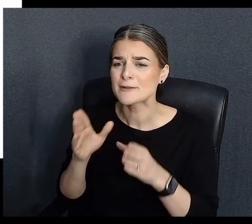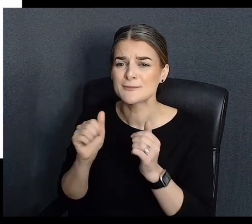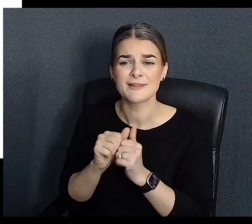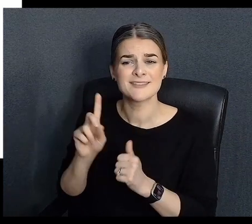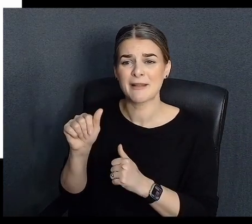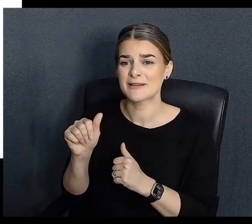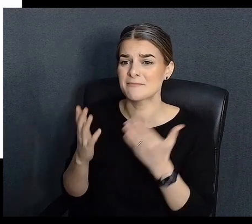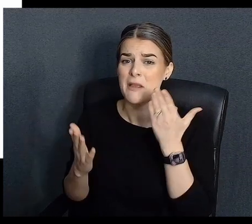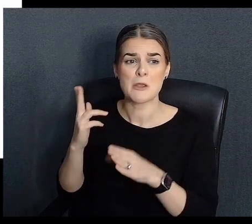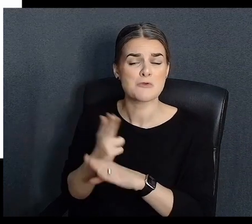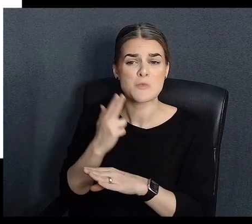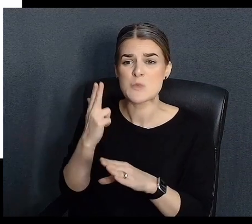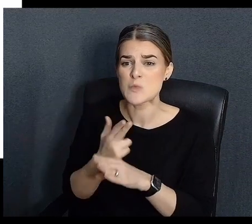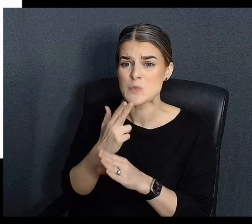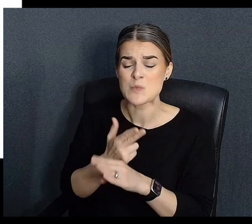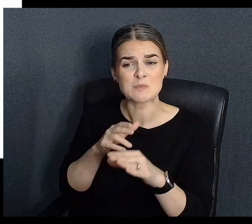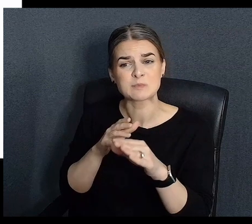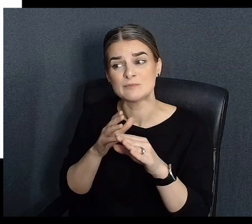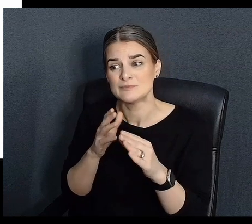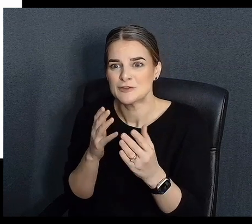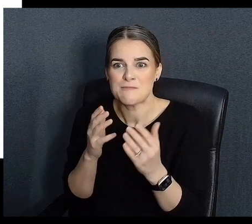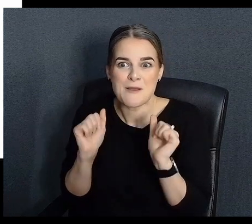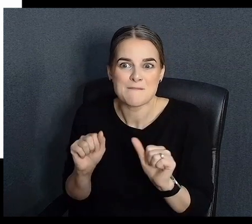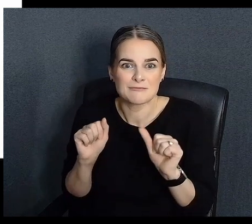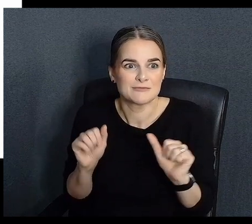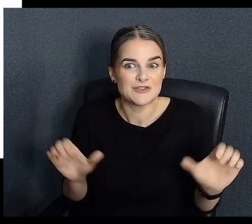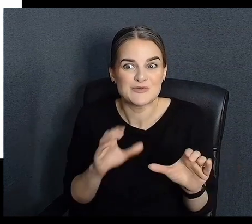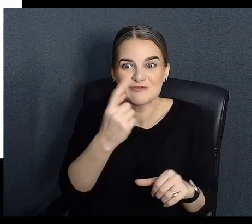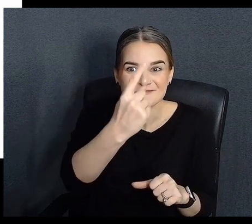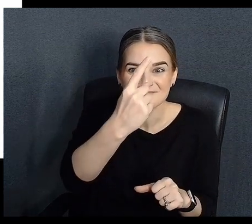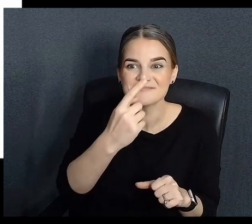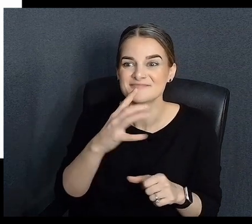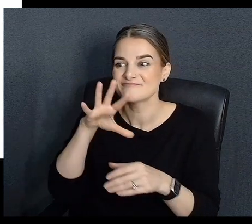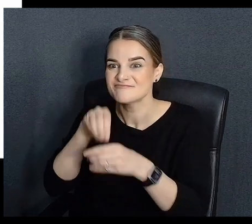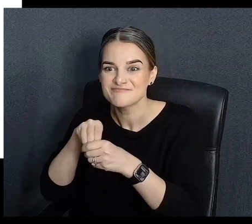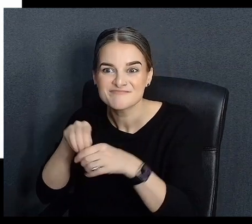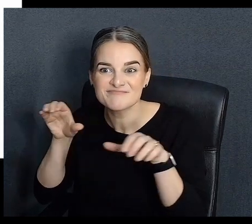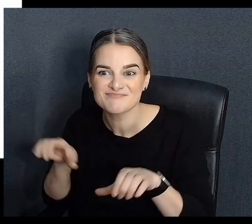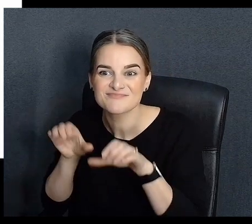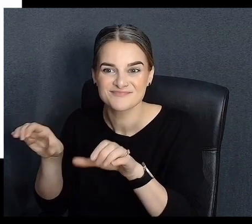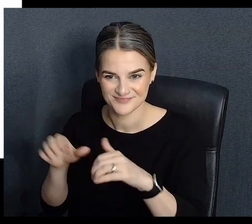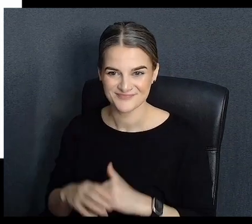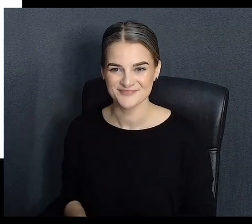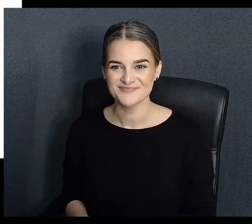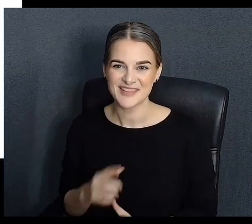might use to complete a task, or participate in an activity that they want to.